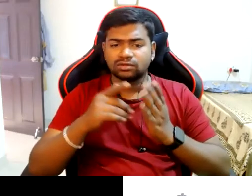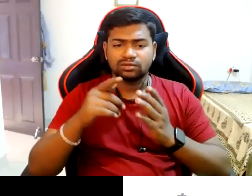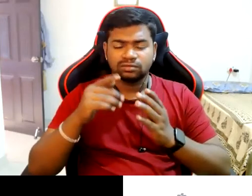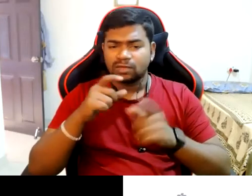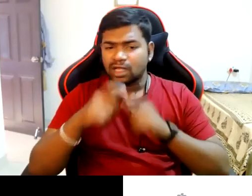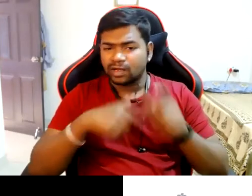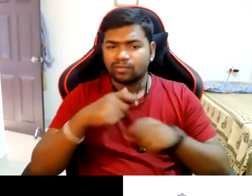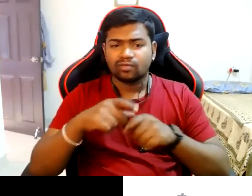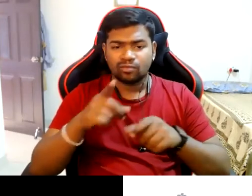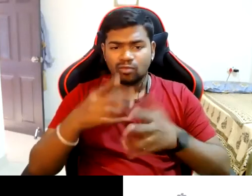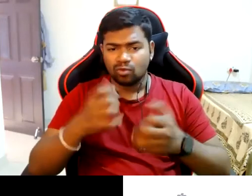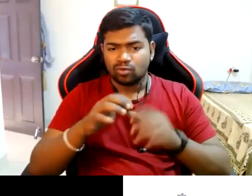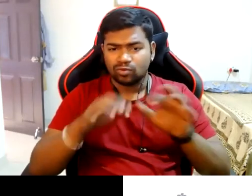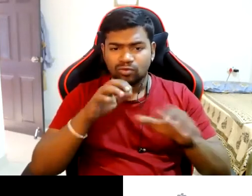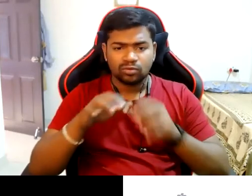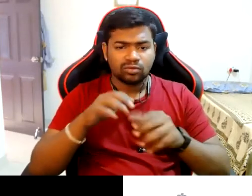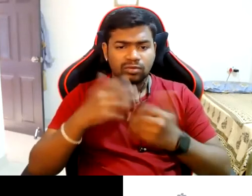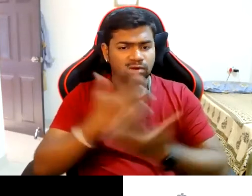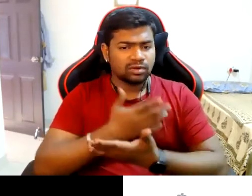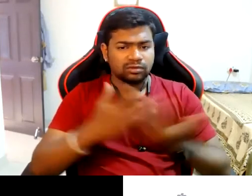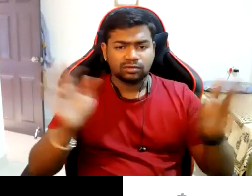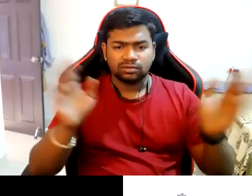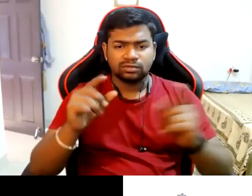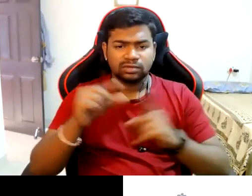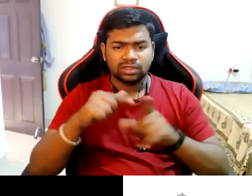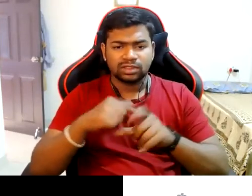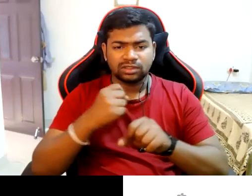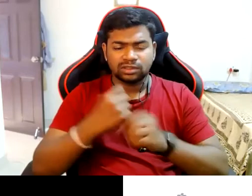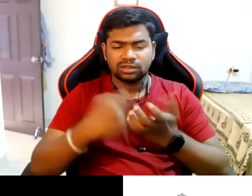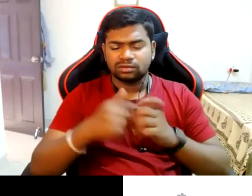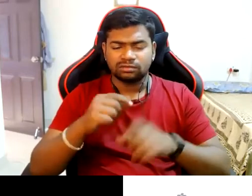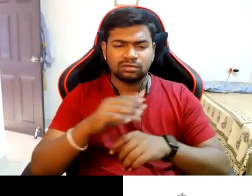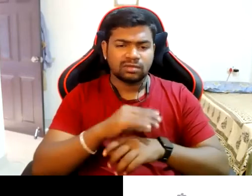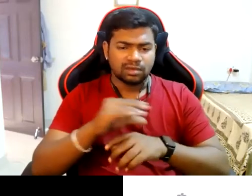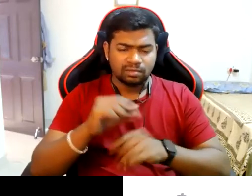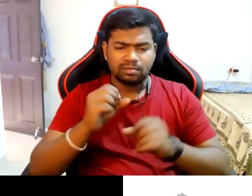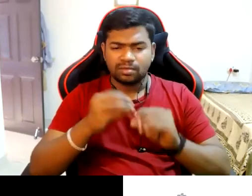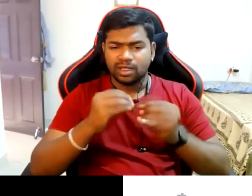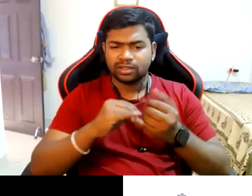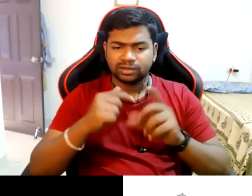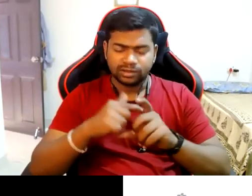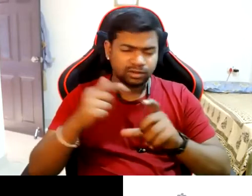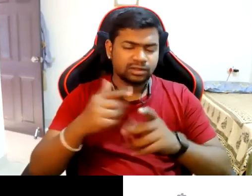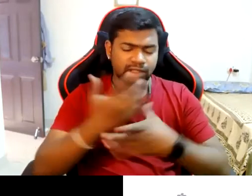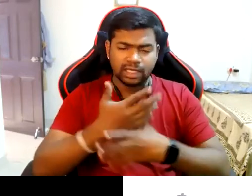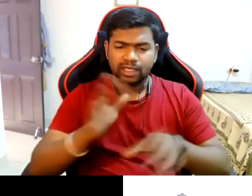you don't need any degree. Neither engineering nor B.Sc.degree.